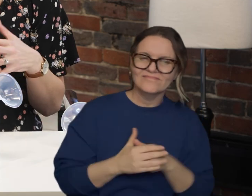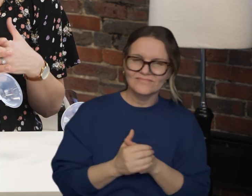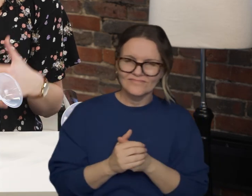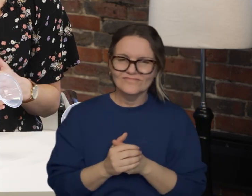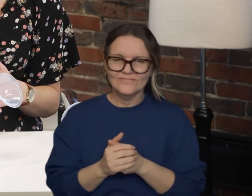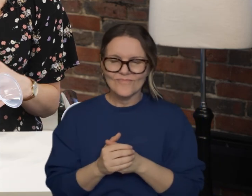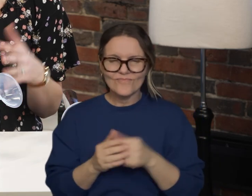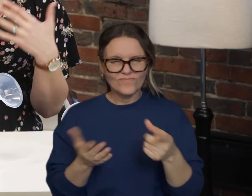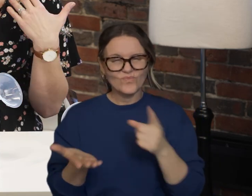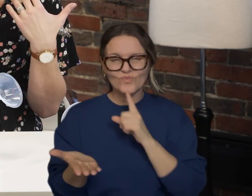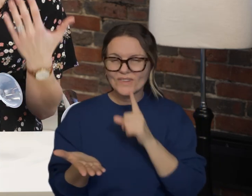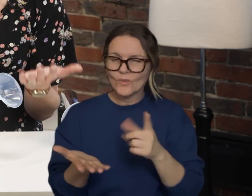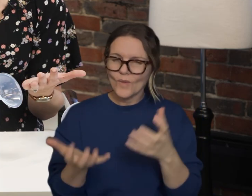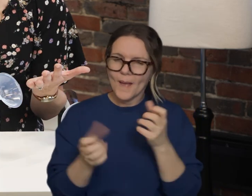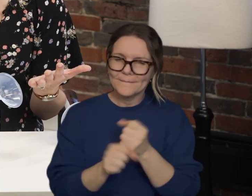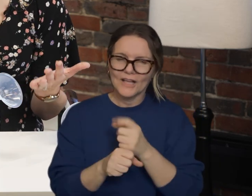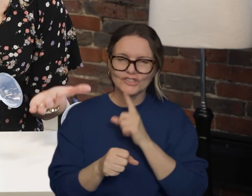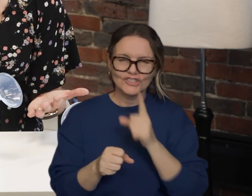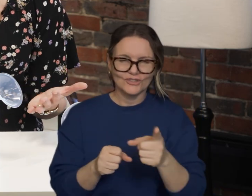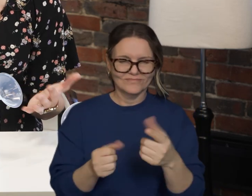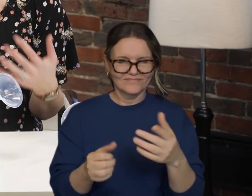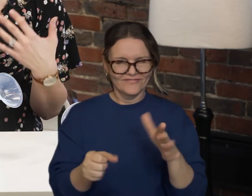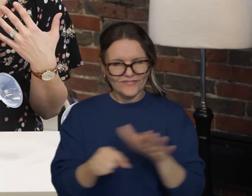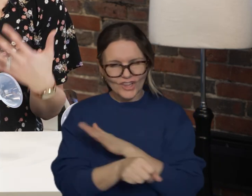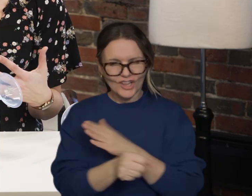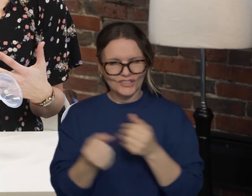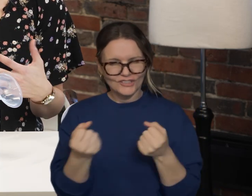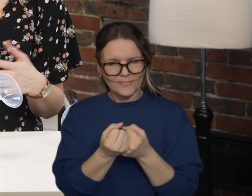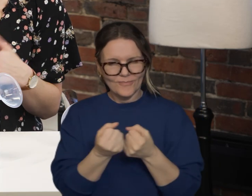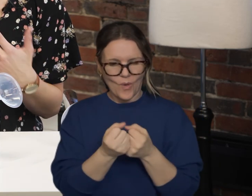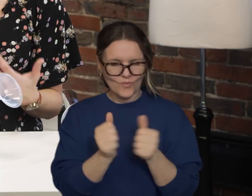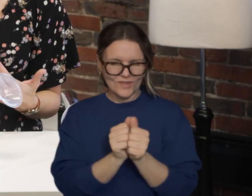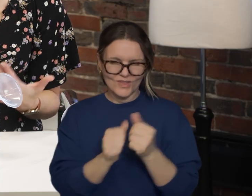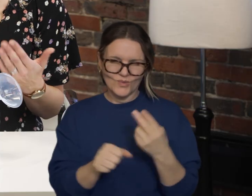it's not really just here's your pump and good luck we want to make sure you're supported in